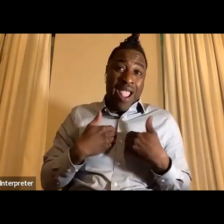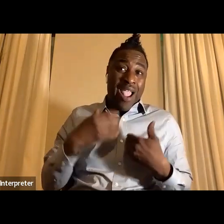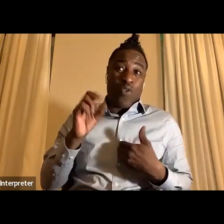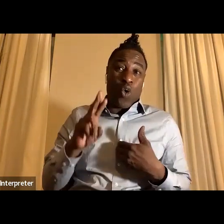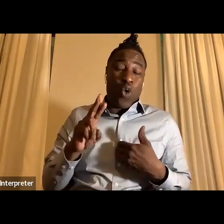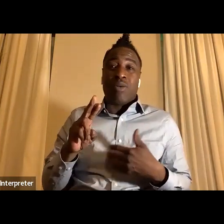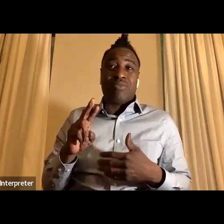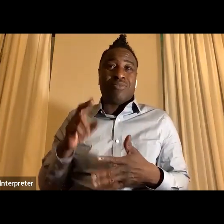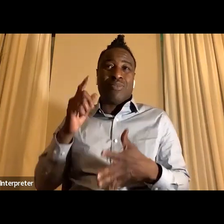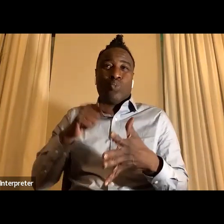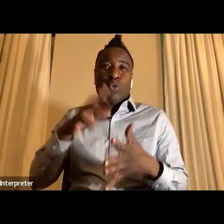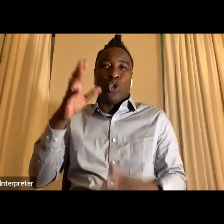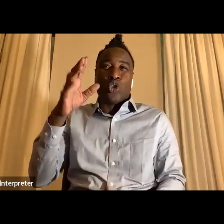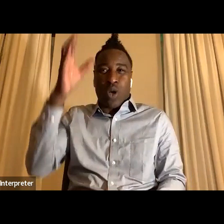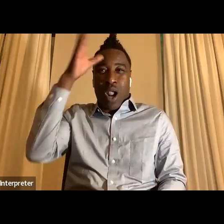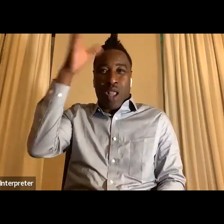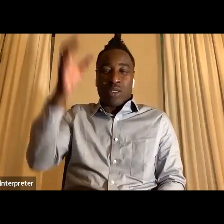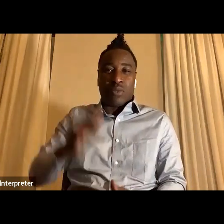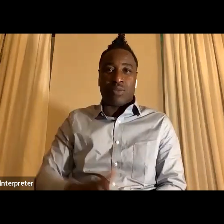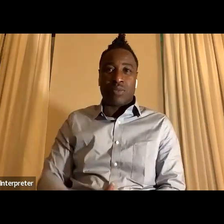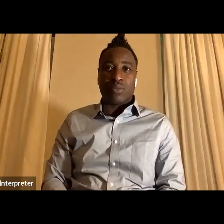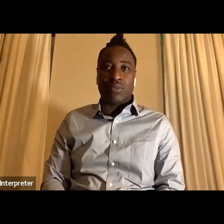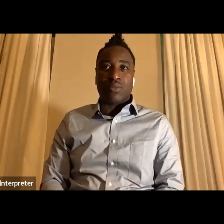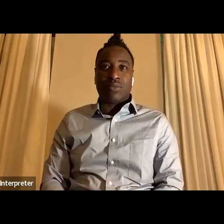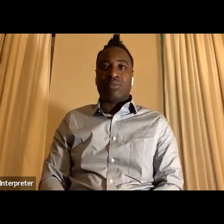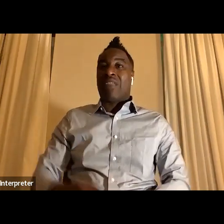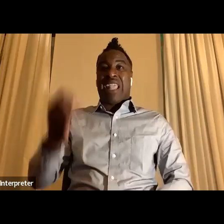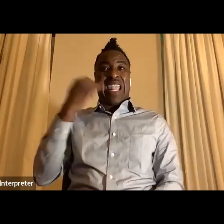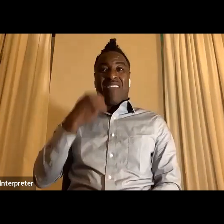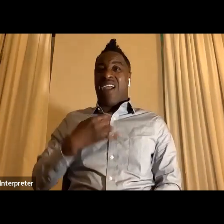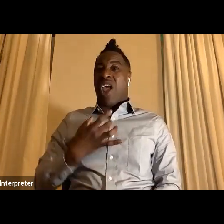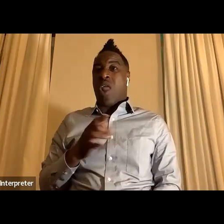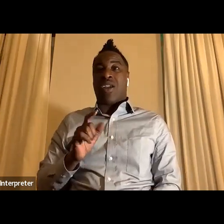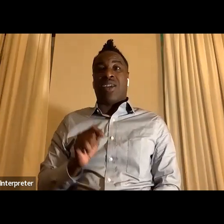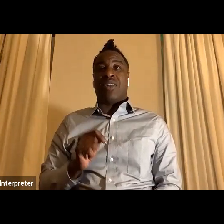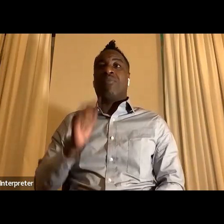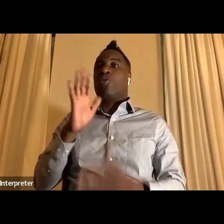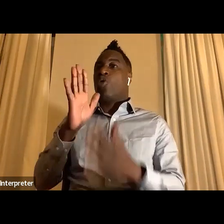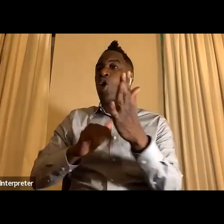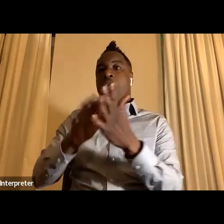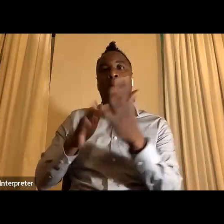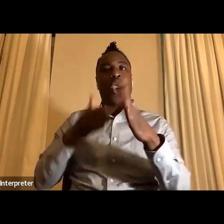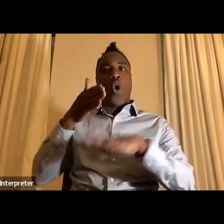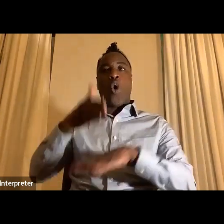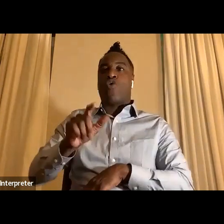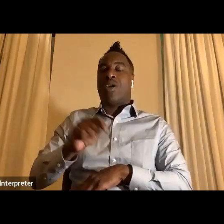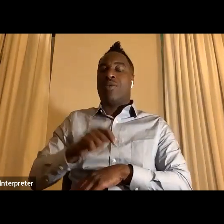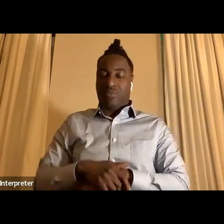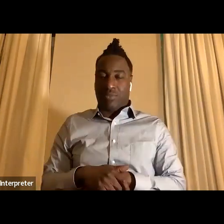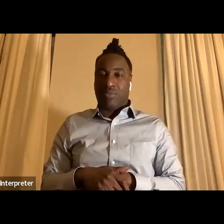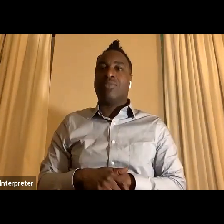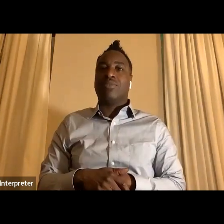With me, like if I'm not filling a piece, I'm just going to, like, paint over it like I used to. Kind of like